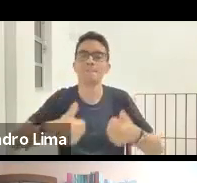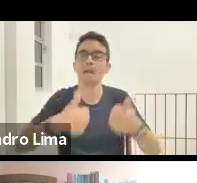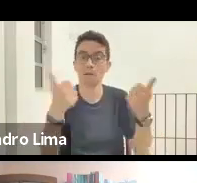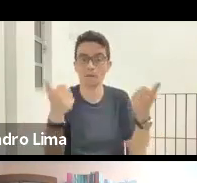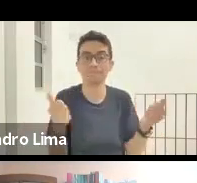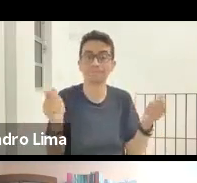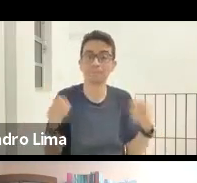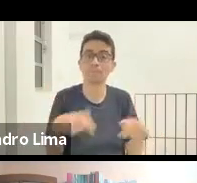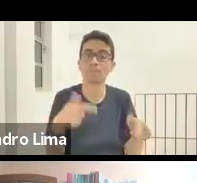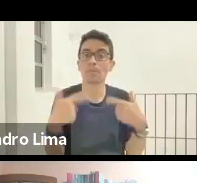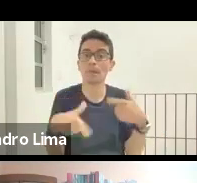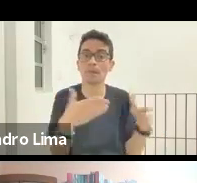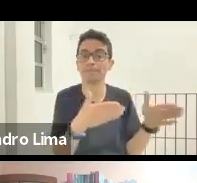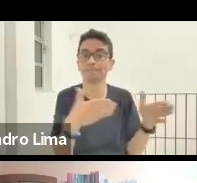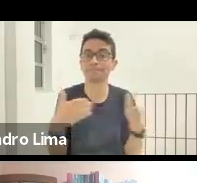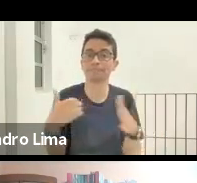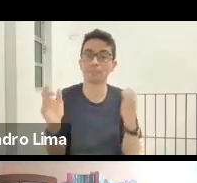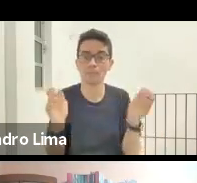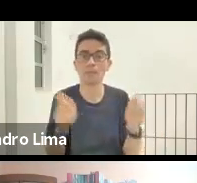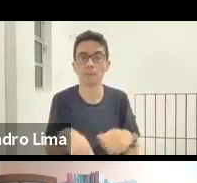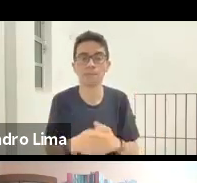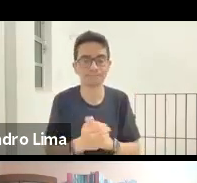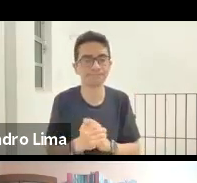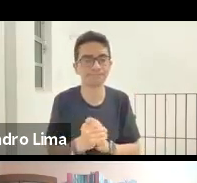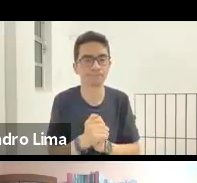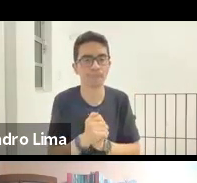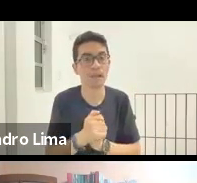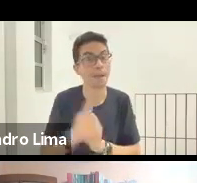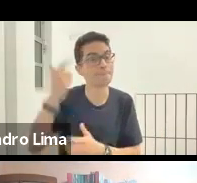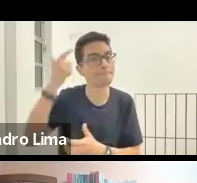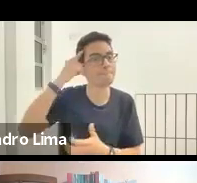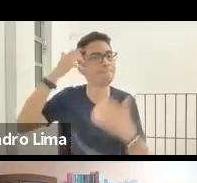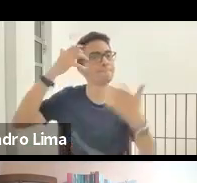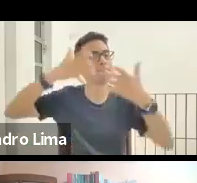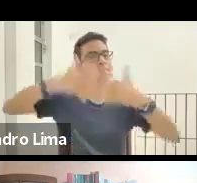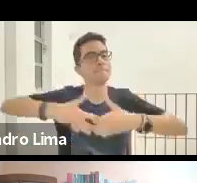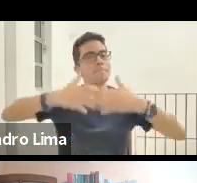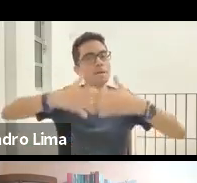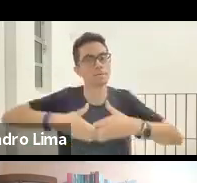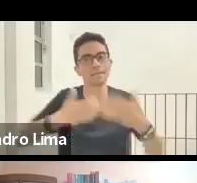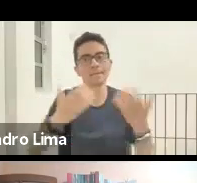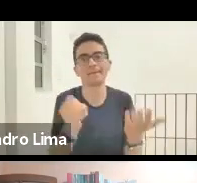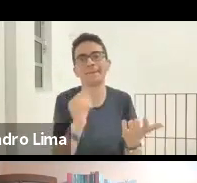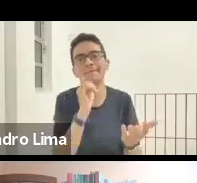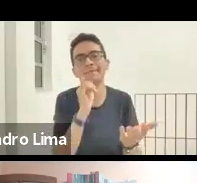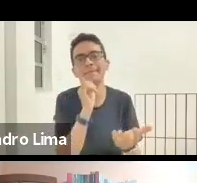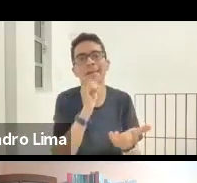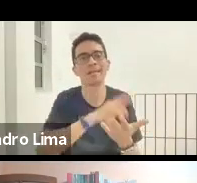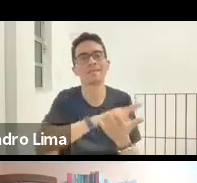world what we are tracking system what we are tracking system, the more like a college teacher you have to be which is the more. kind of kind of talk or